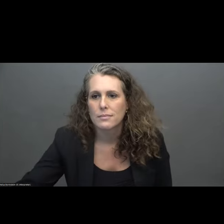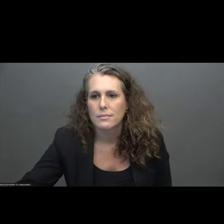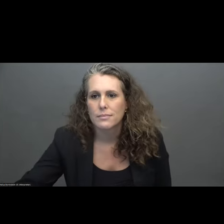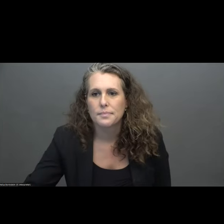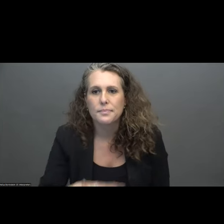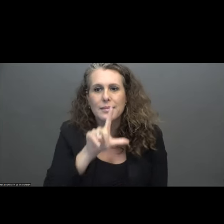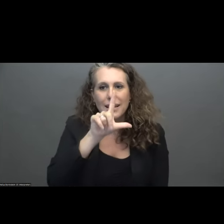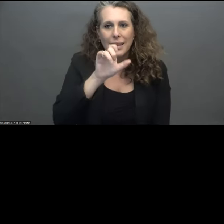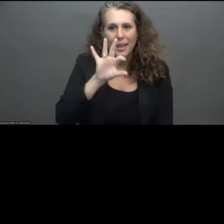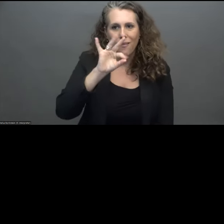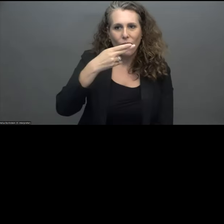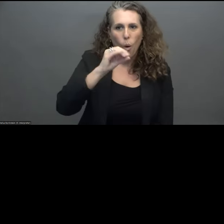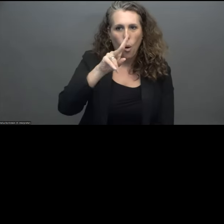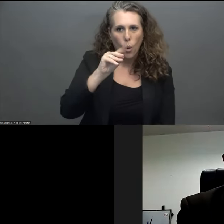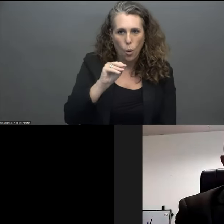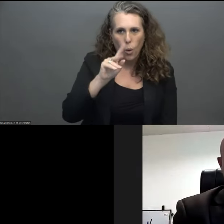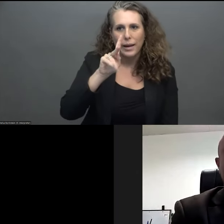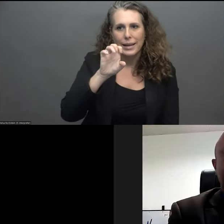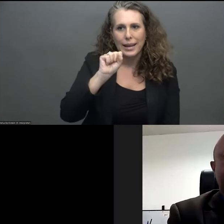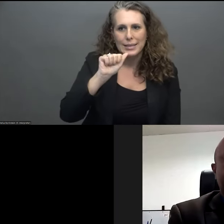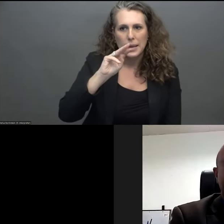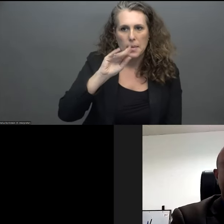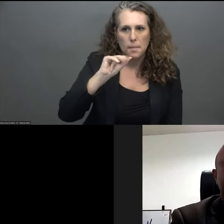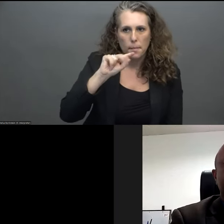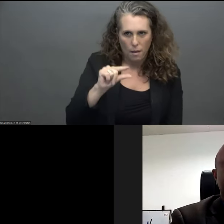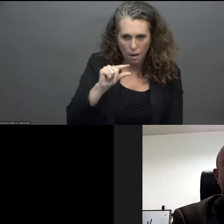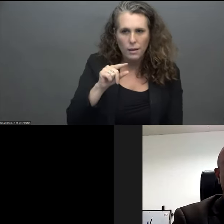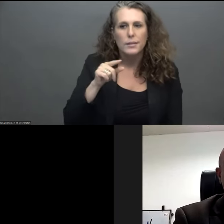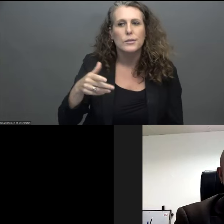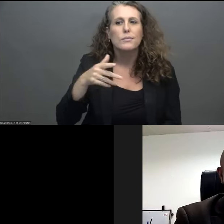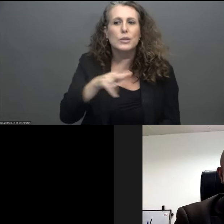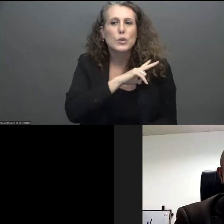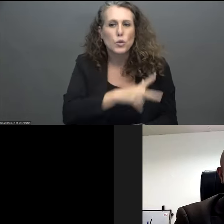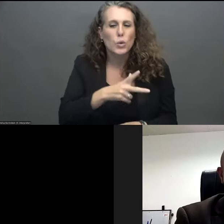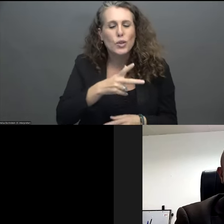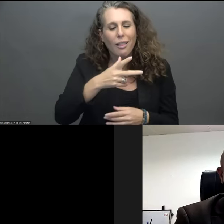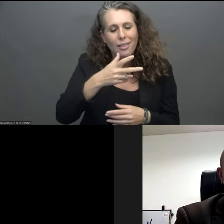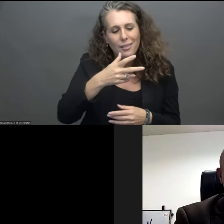African Union commission Mr. 16:15:21 Case among as a representative of